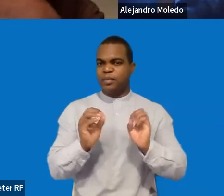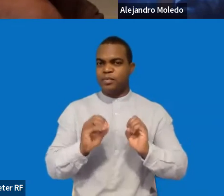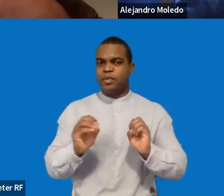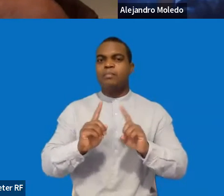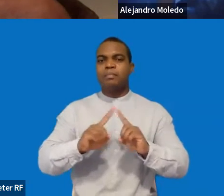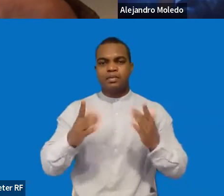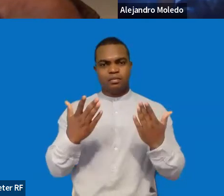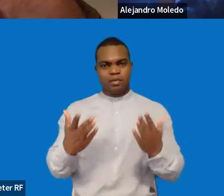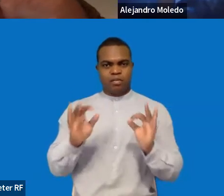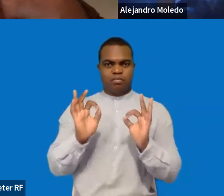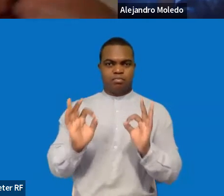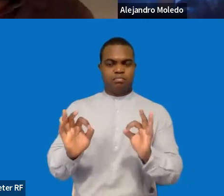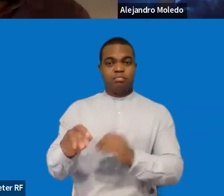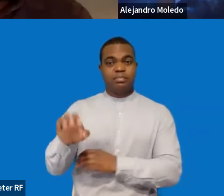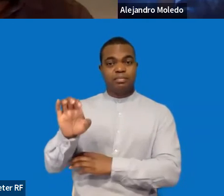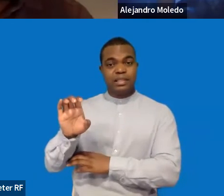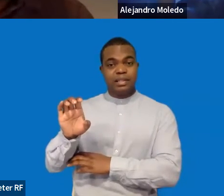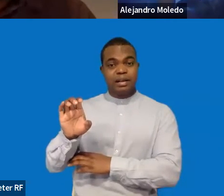in accompanying Persons with Disabilities.